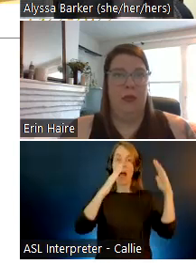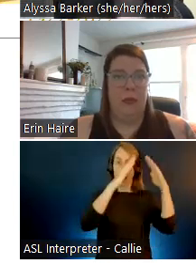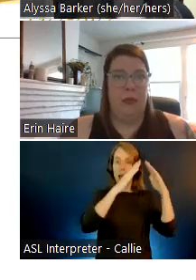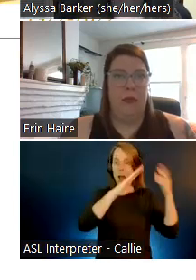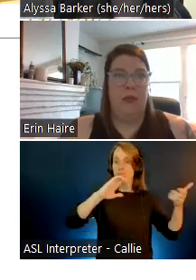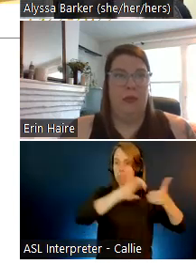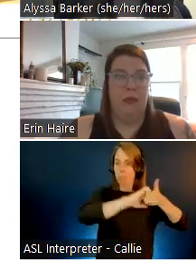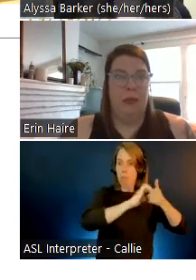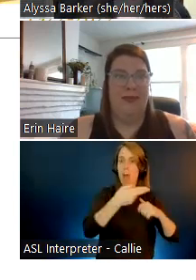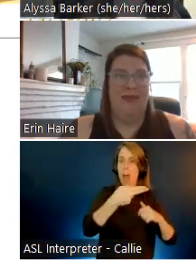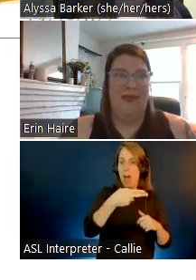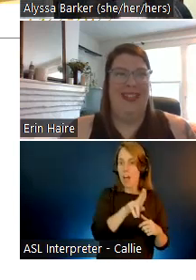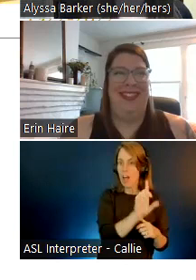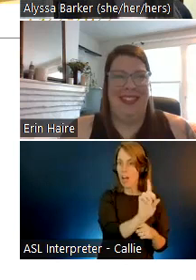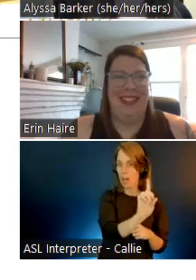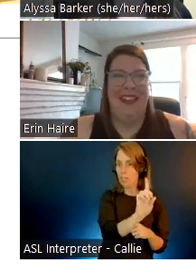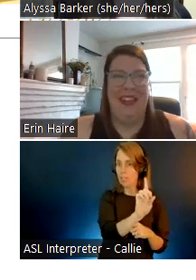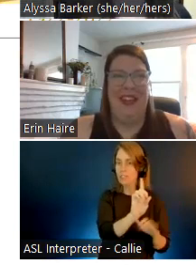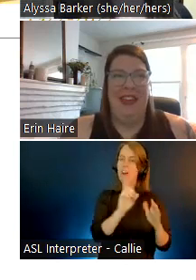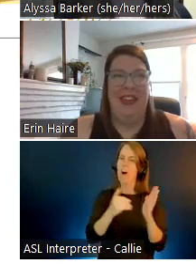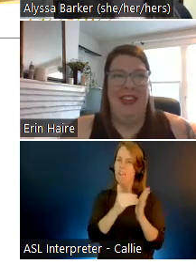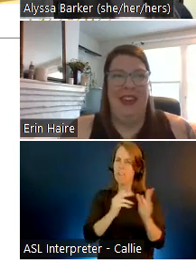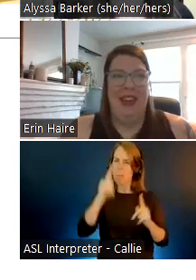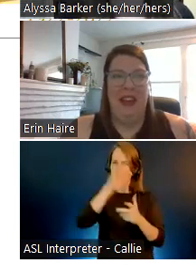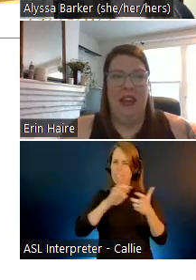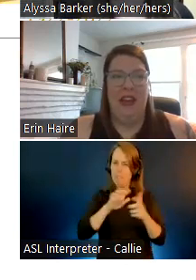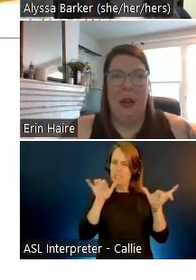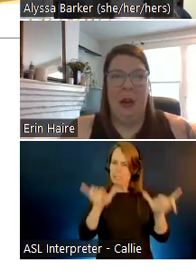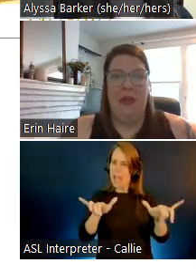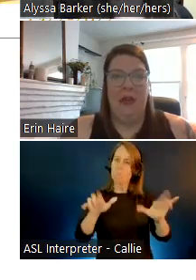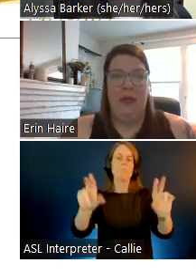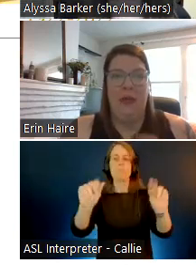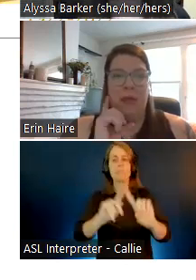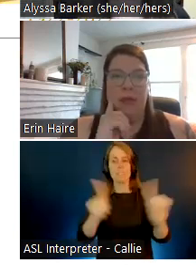us HUD we're not the same but we do work with them very closely we are what's known as a fair housing